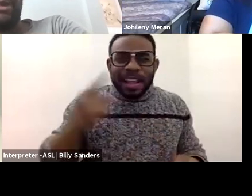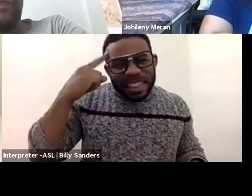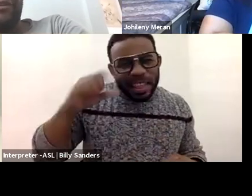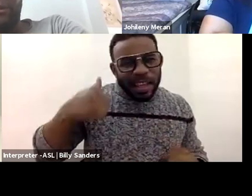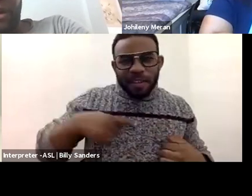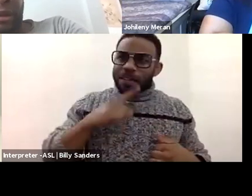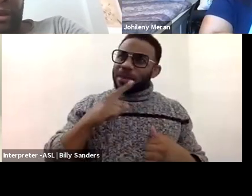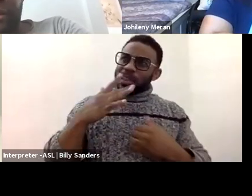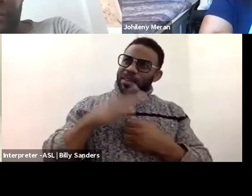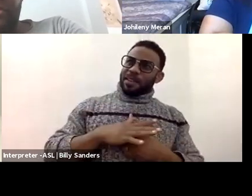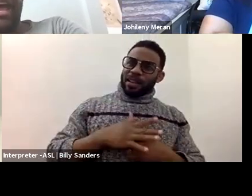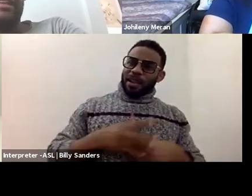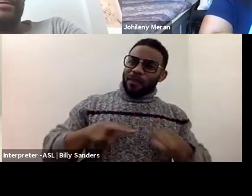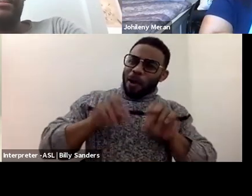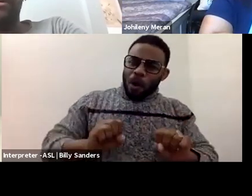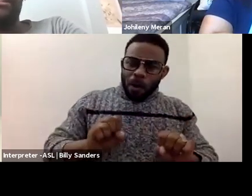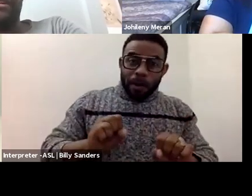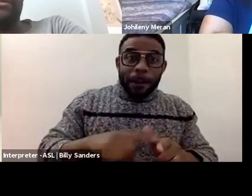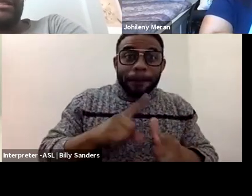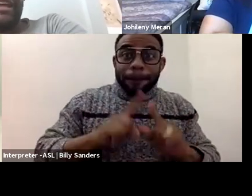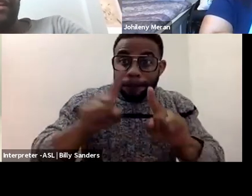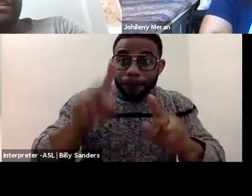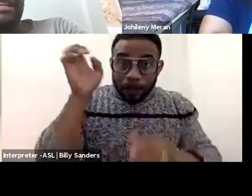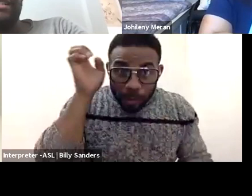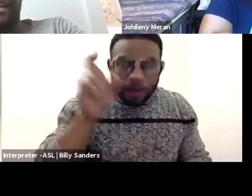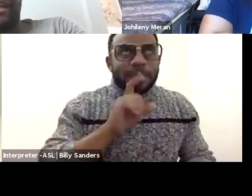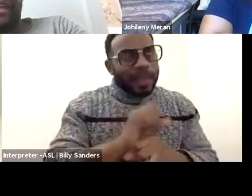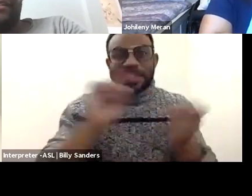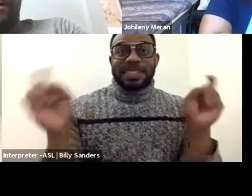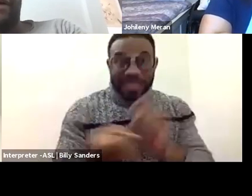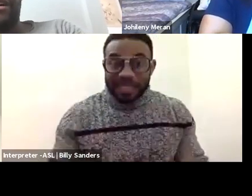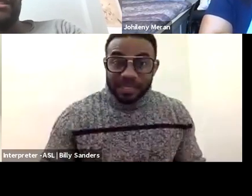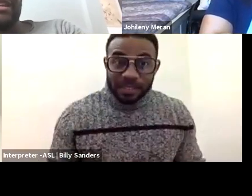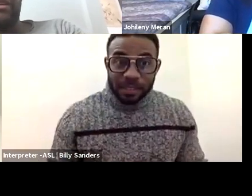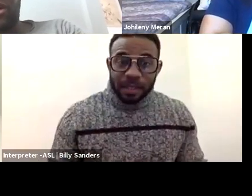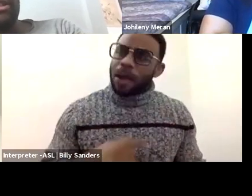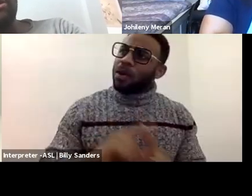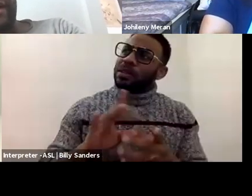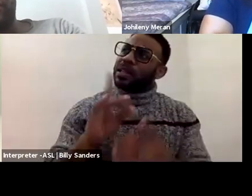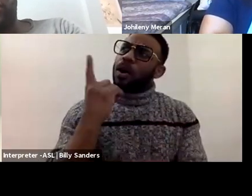being valuable and then going to Europe definitely changed that. And I was a once you travel